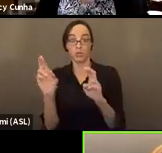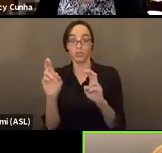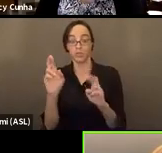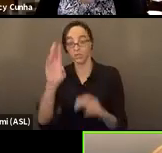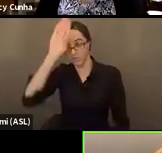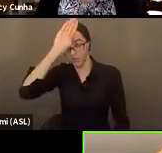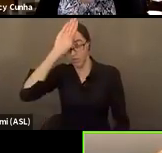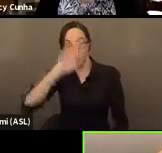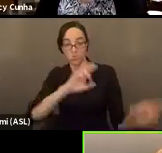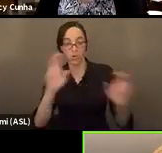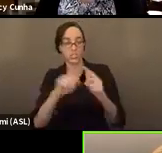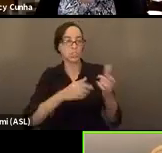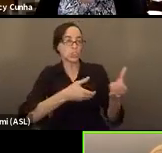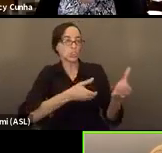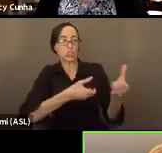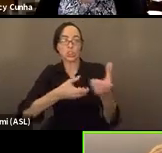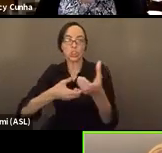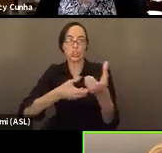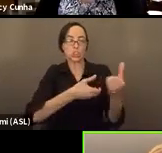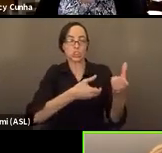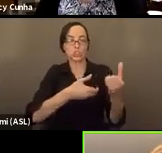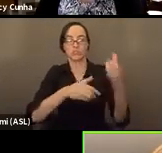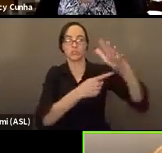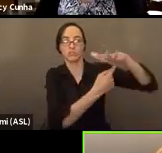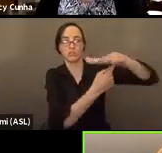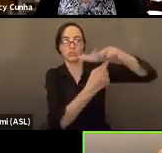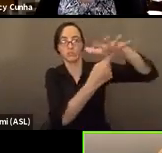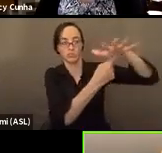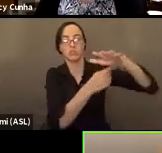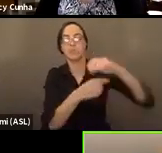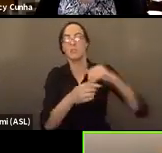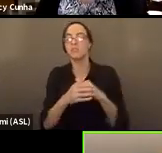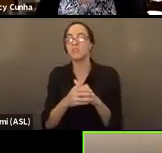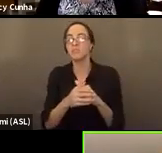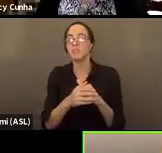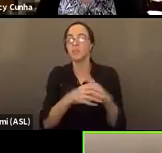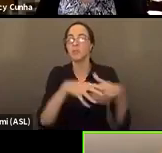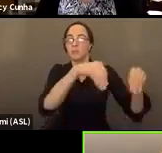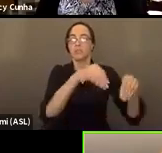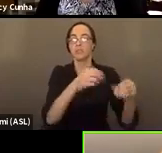remember that it's not just about us but it's also about protecting our neighbor and our community